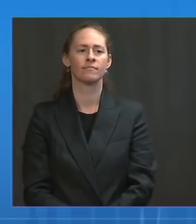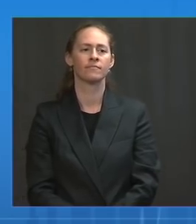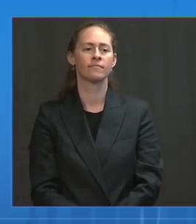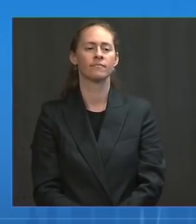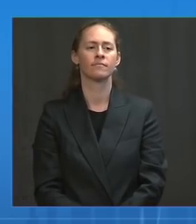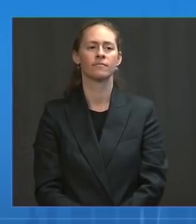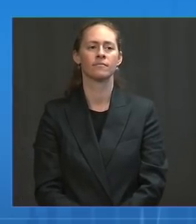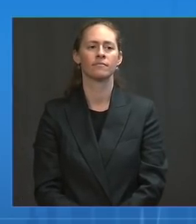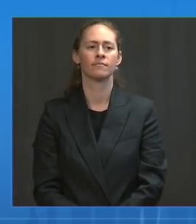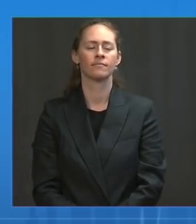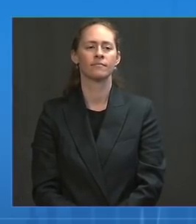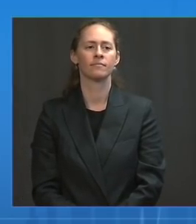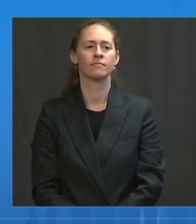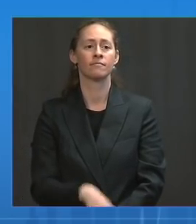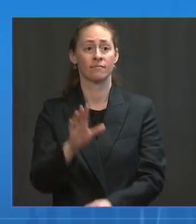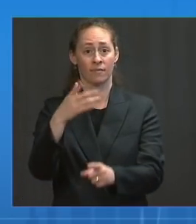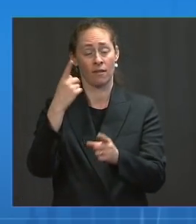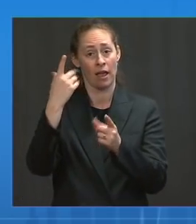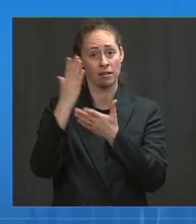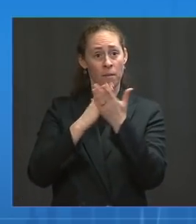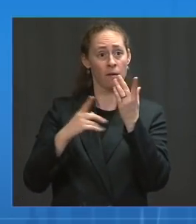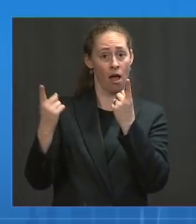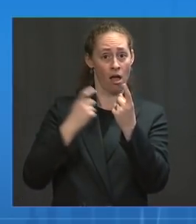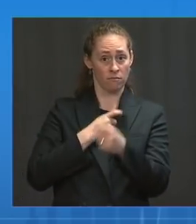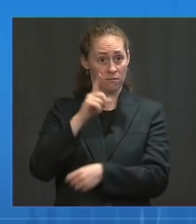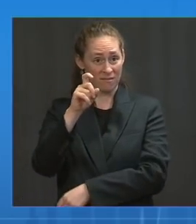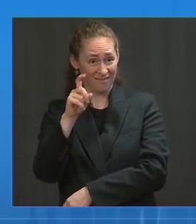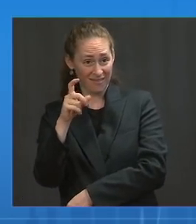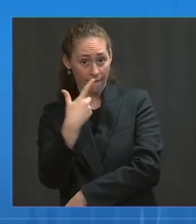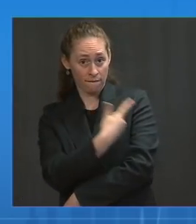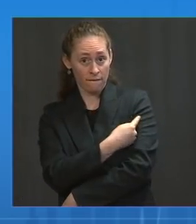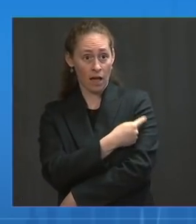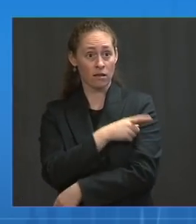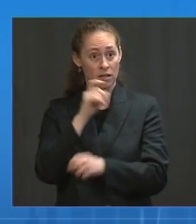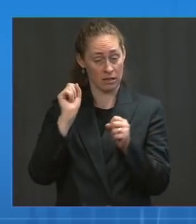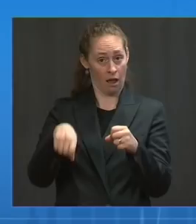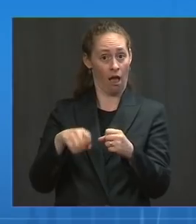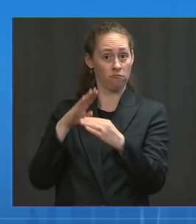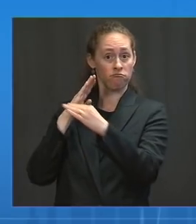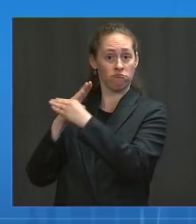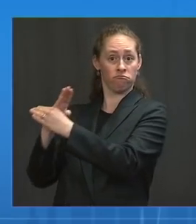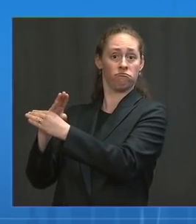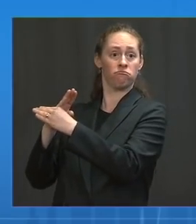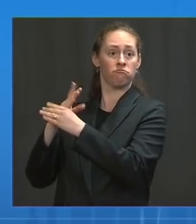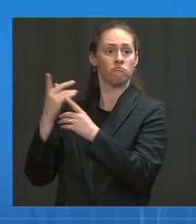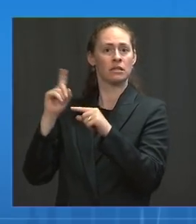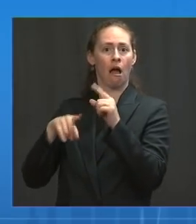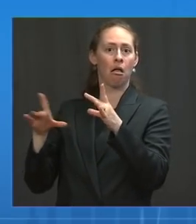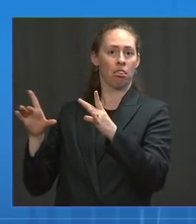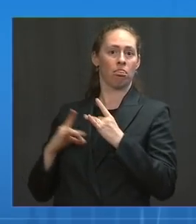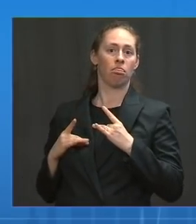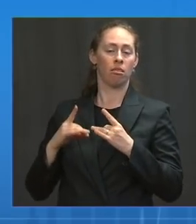how effective are they against the various aspects of disease associated with the Delta variant?